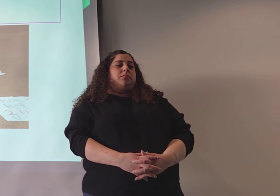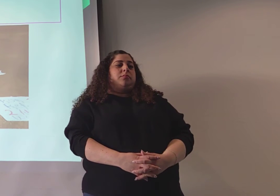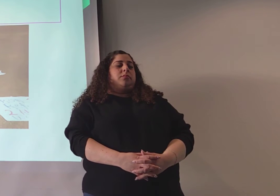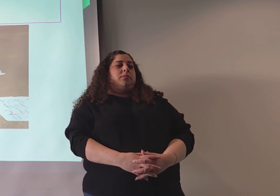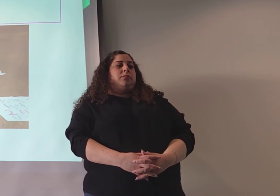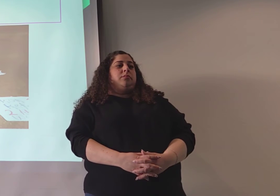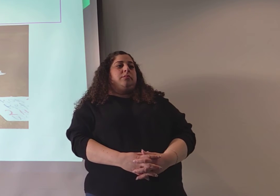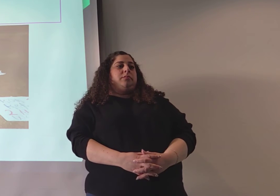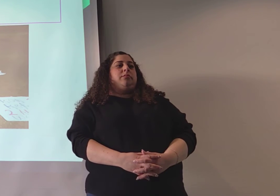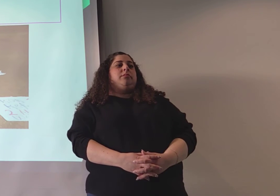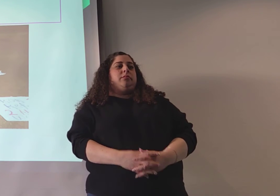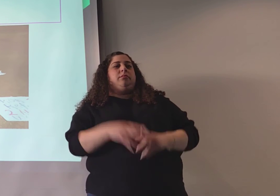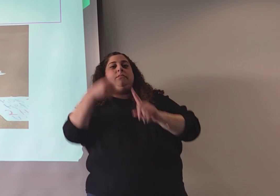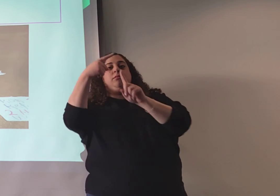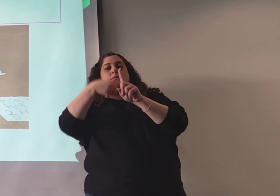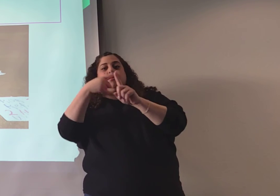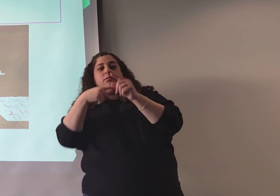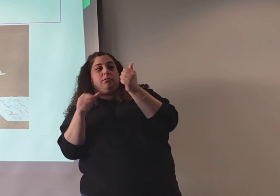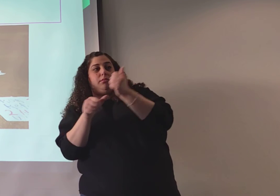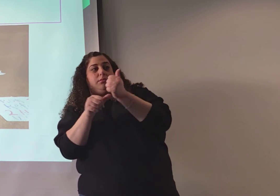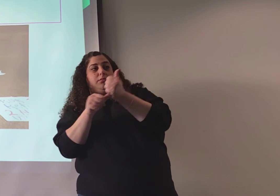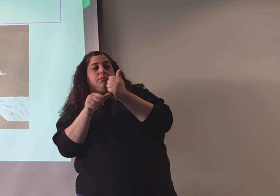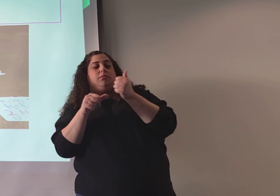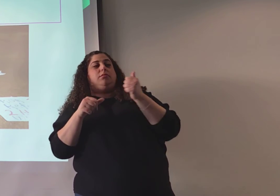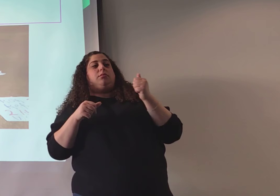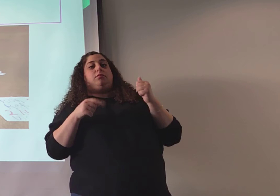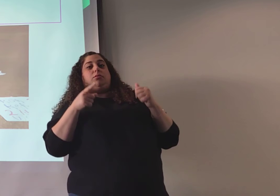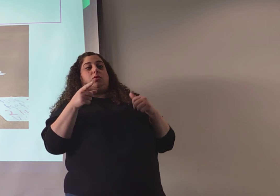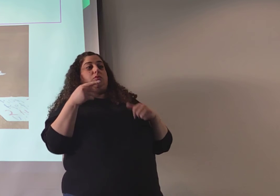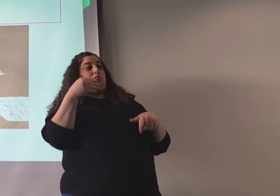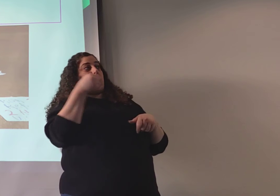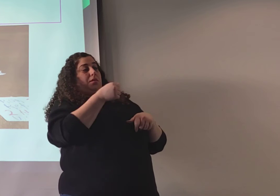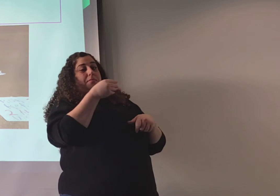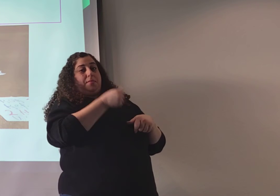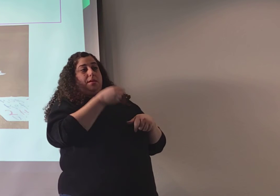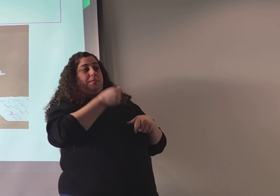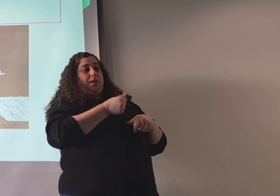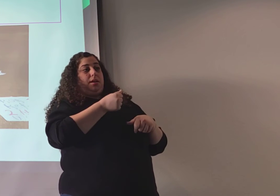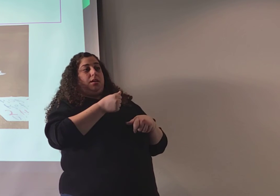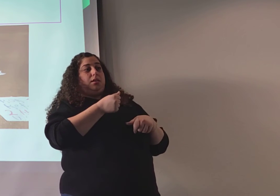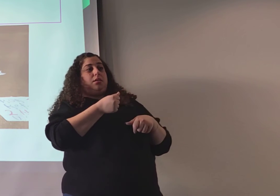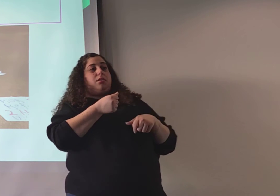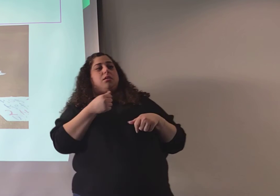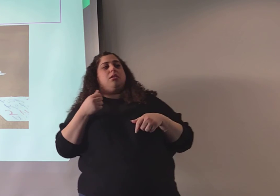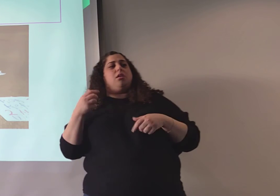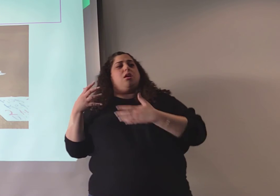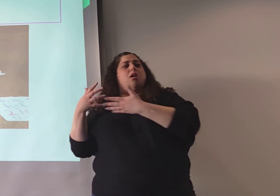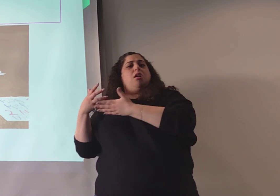They're not allowed to do that. But if they collected rent for the time that the tenant was in there and they had another reason they can do that.